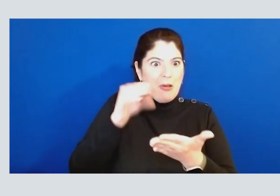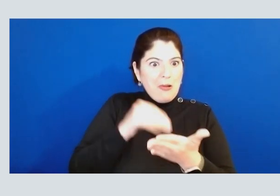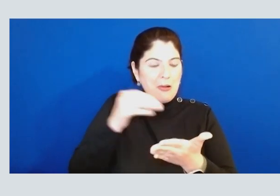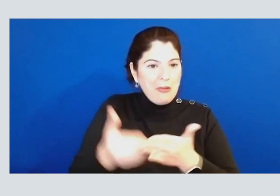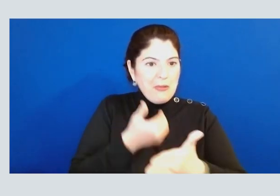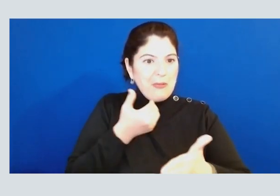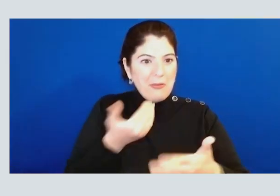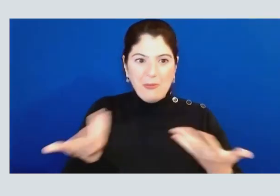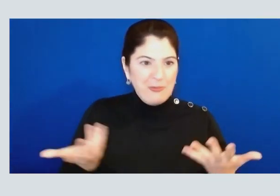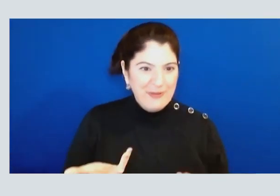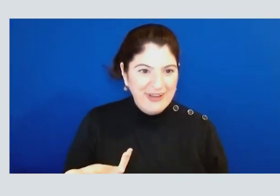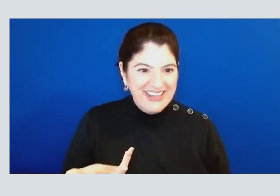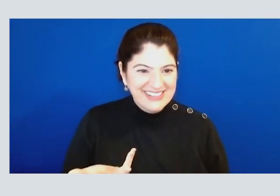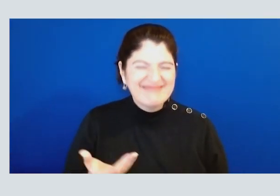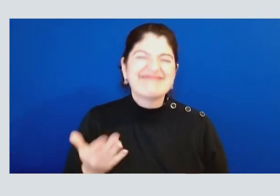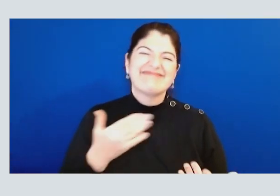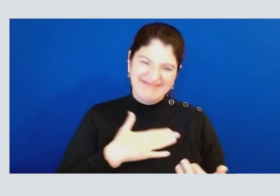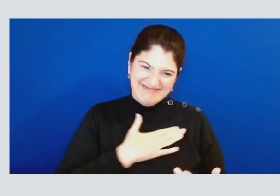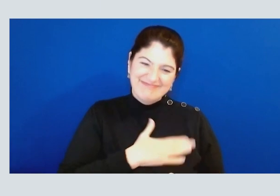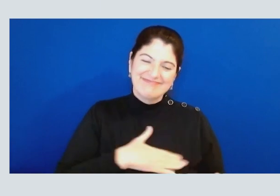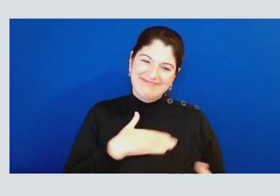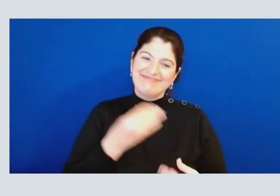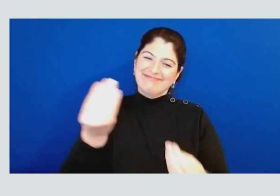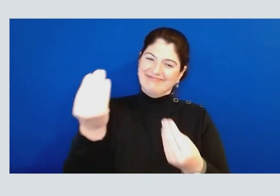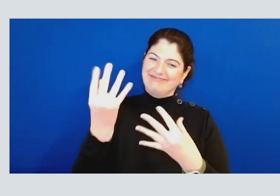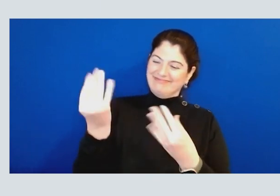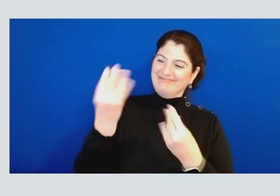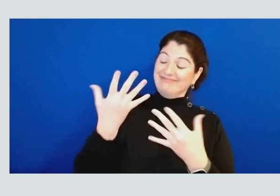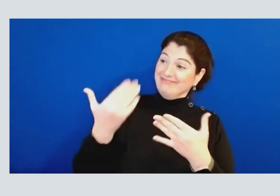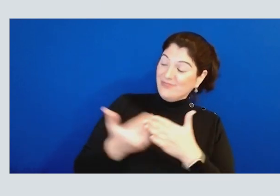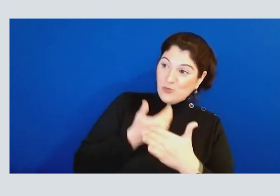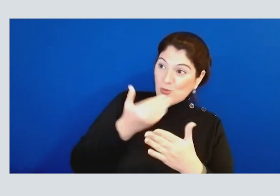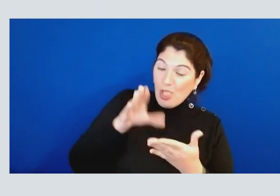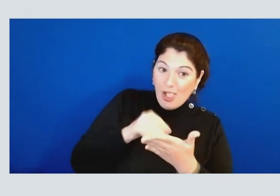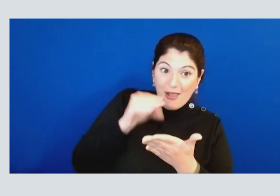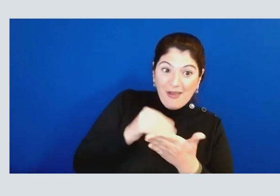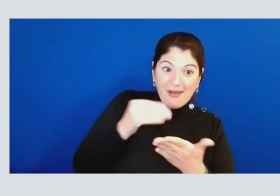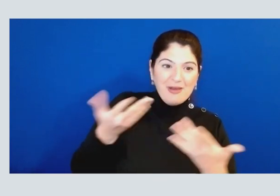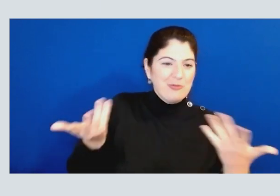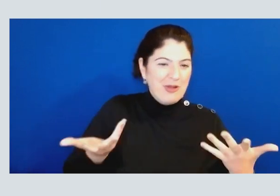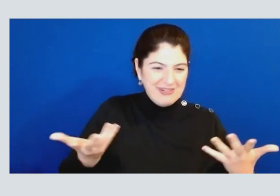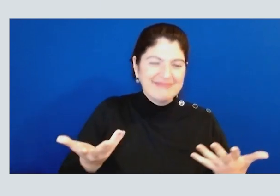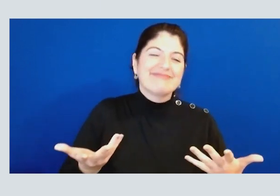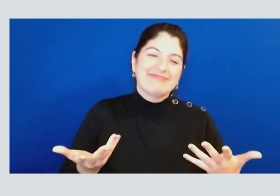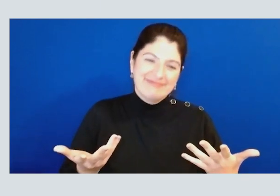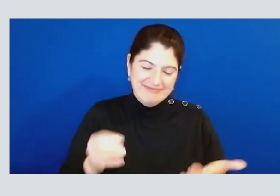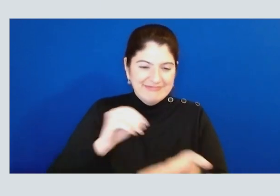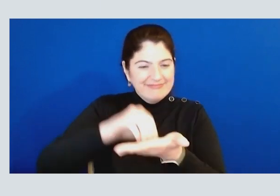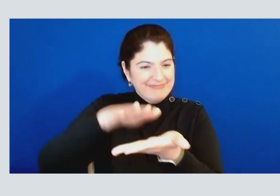We'd really like to know if today was an opportunity for you to learn something new about language access rights.